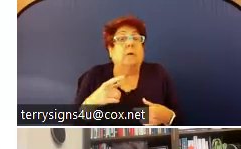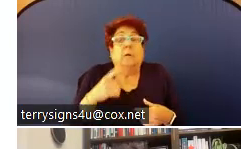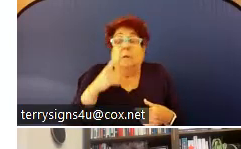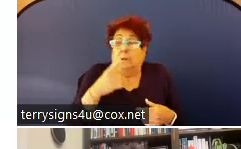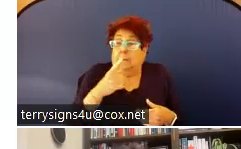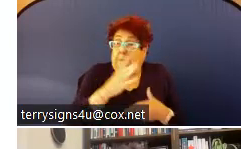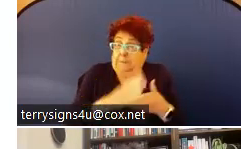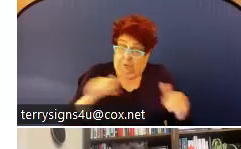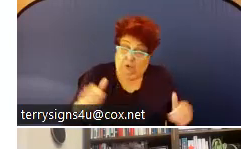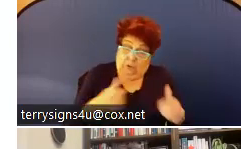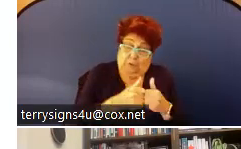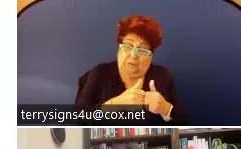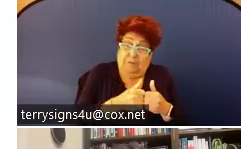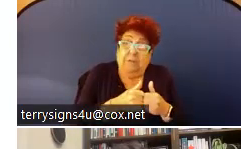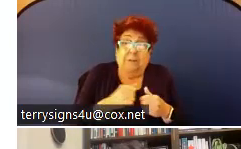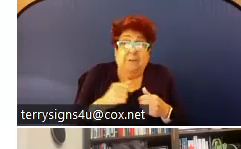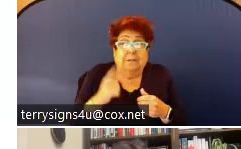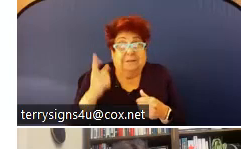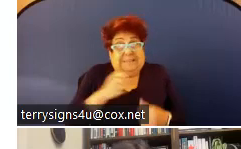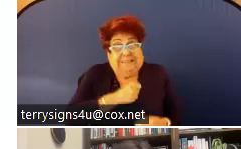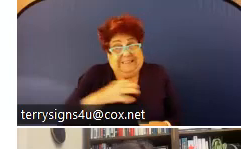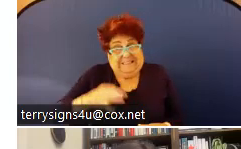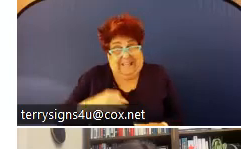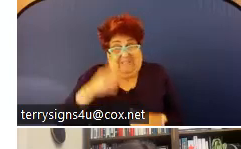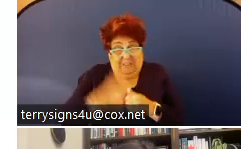has been really -- challenging and there have been two or three of us that have been